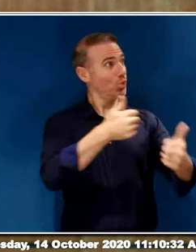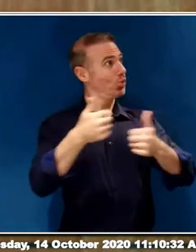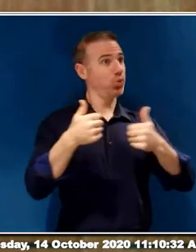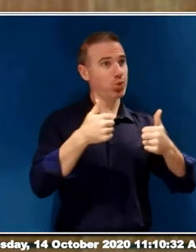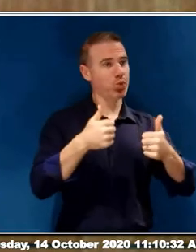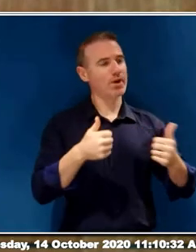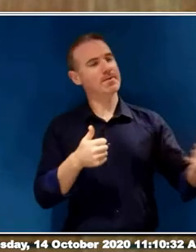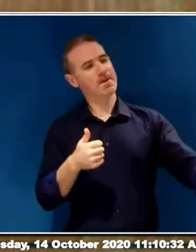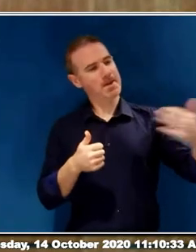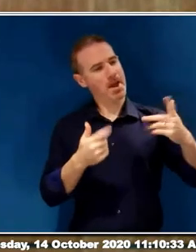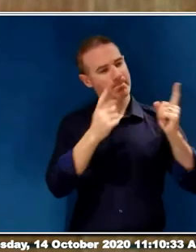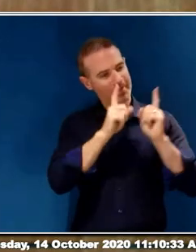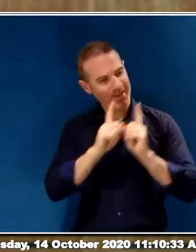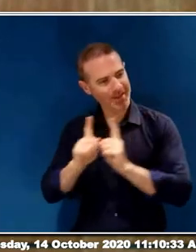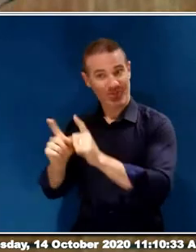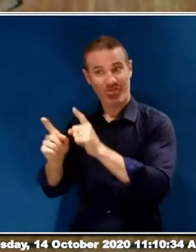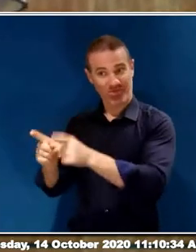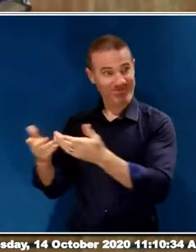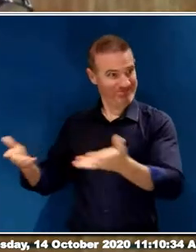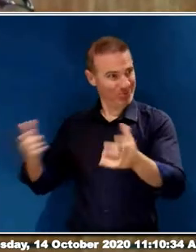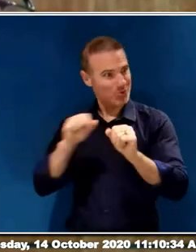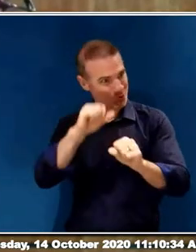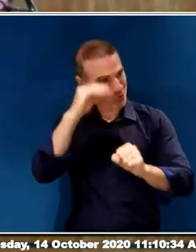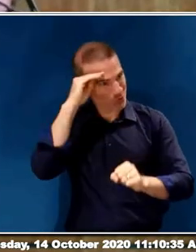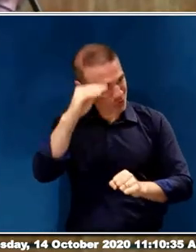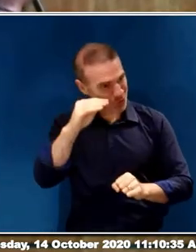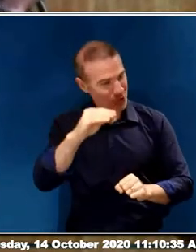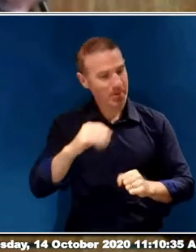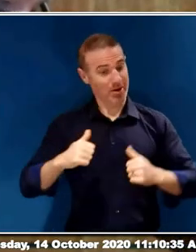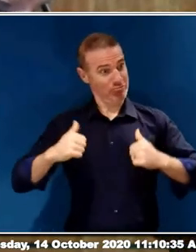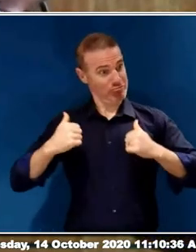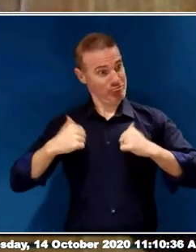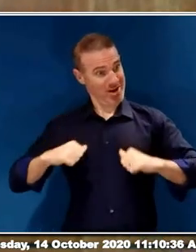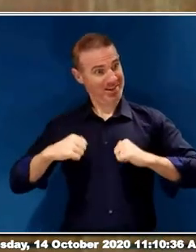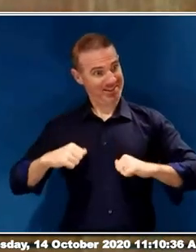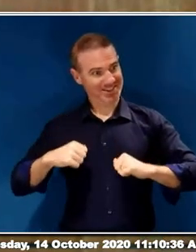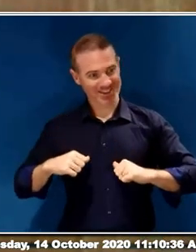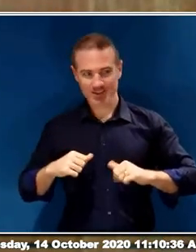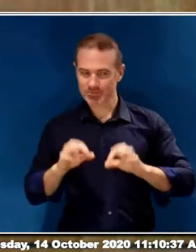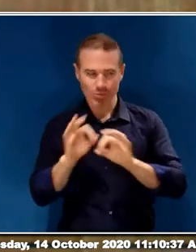basically rehearse “what other options do I have if I don't have my laptop?”